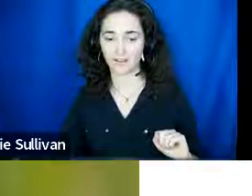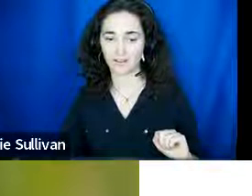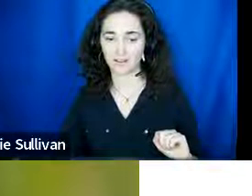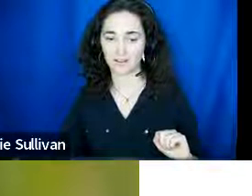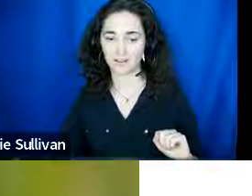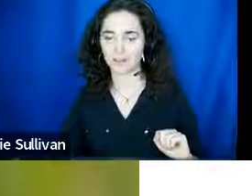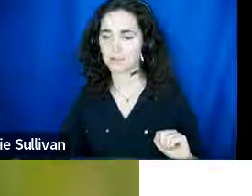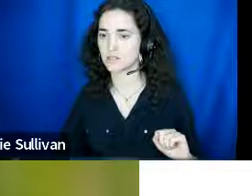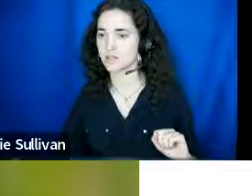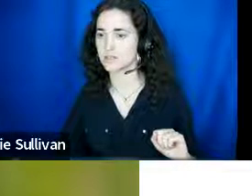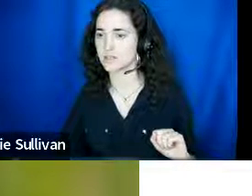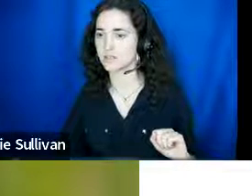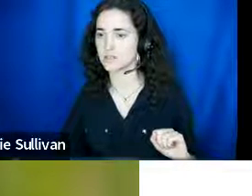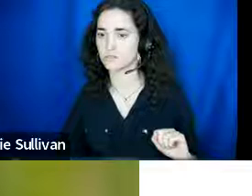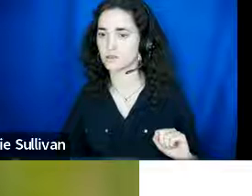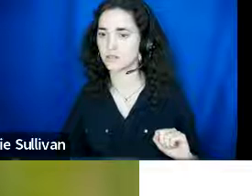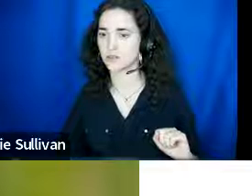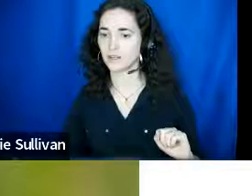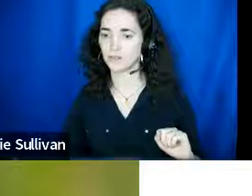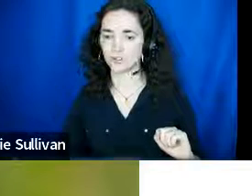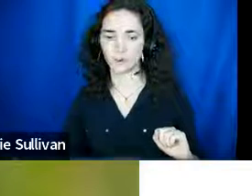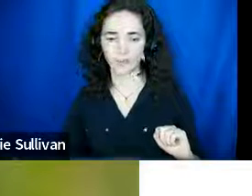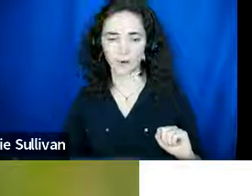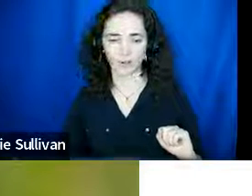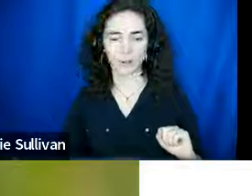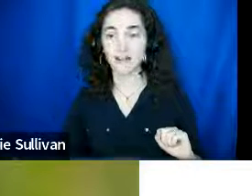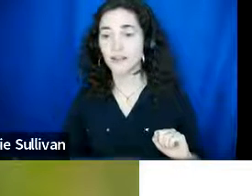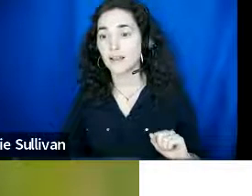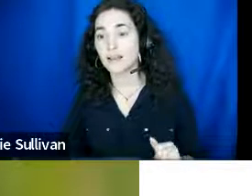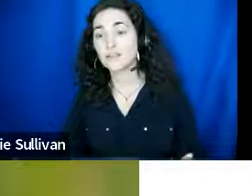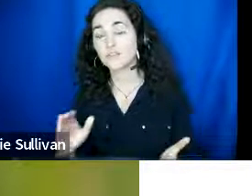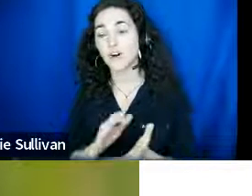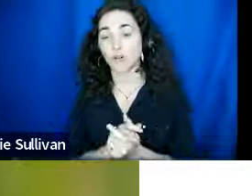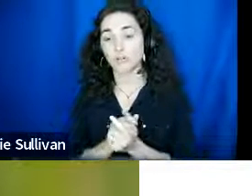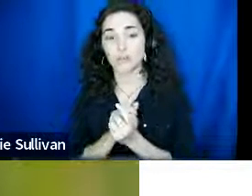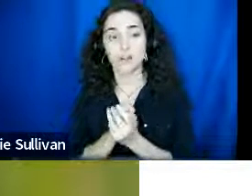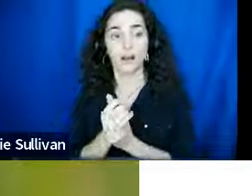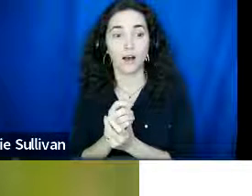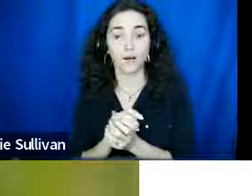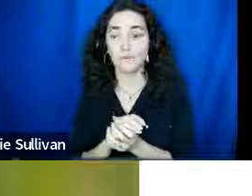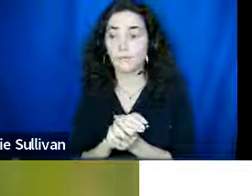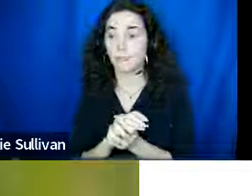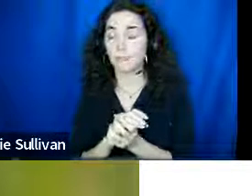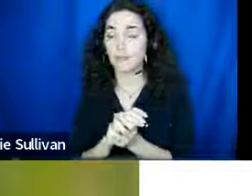You are correct and just [unclear] right here just a moment. Okay, it is false.